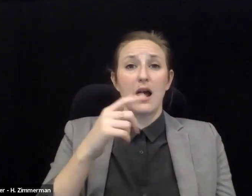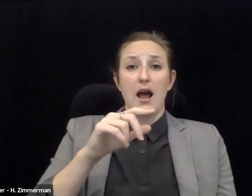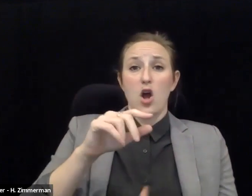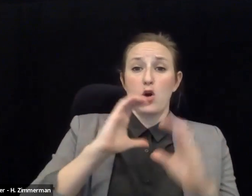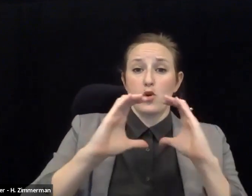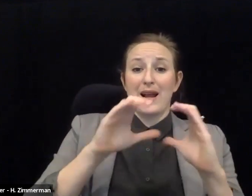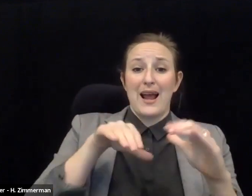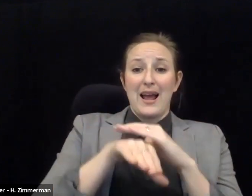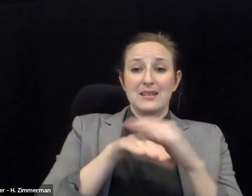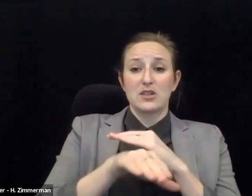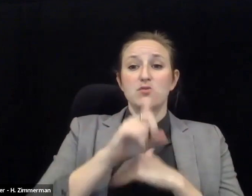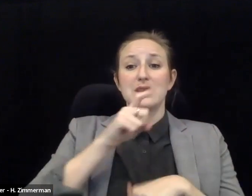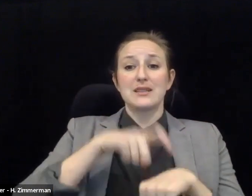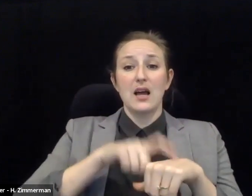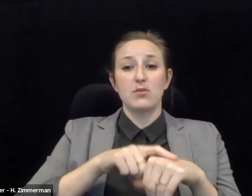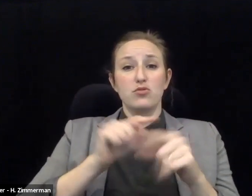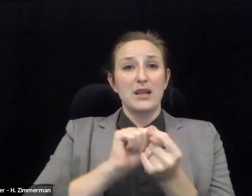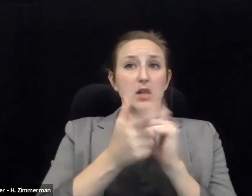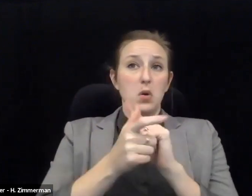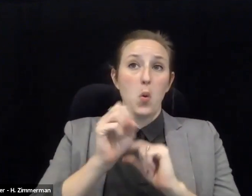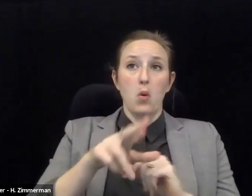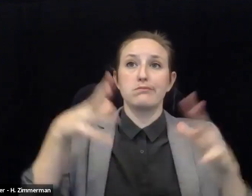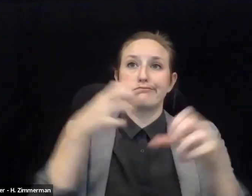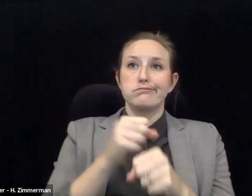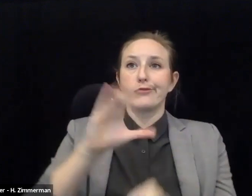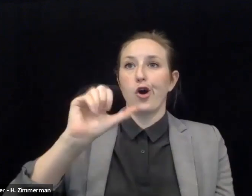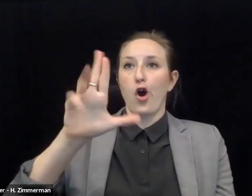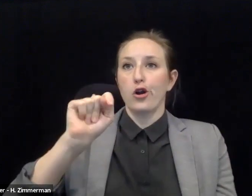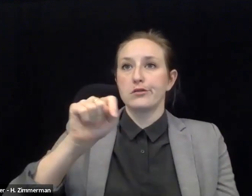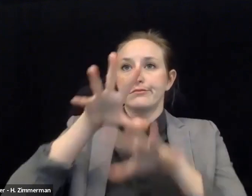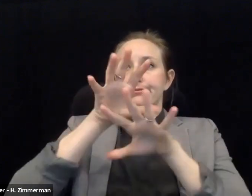real time translation or CART. And I'd like to